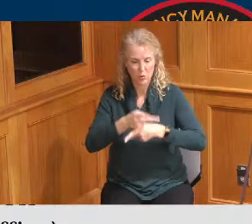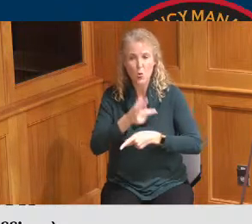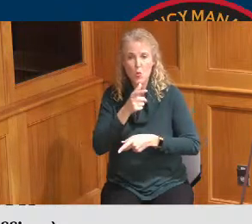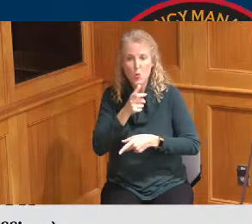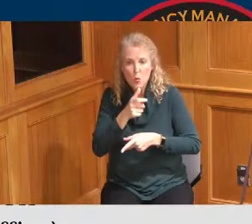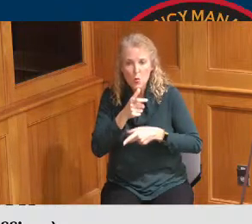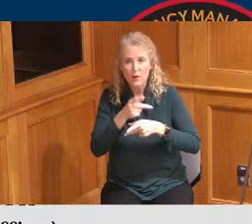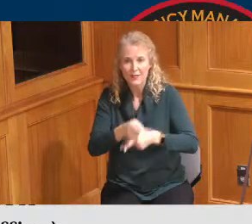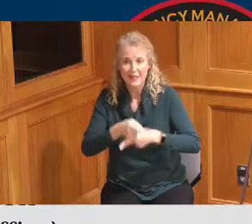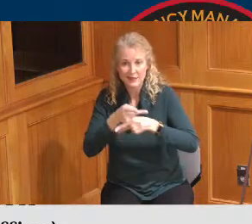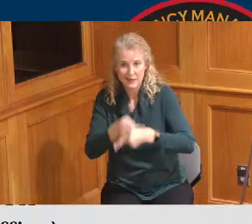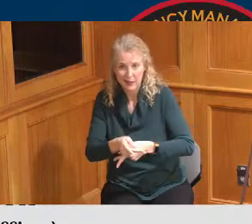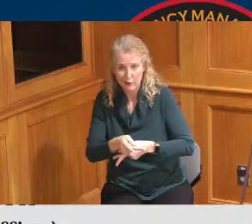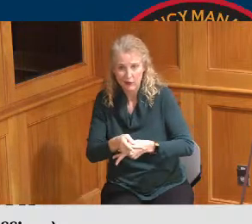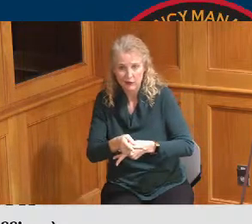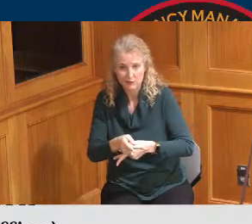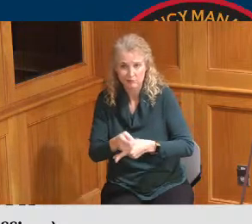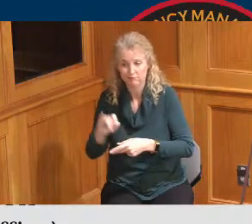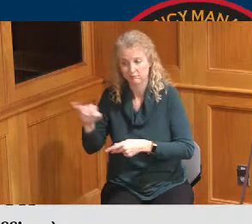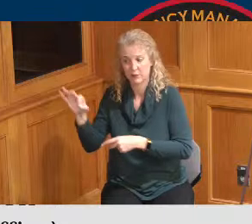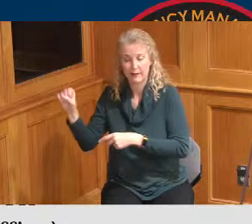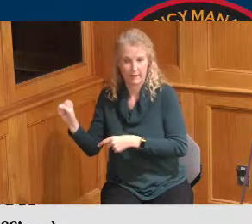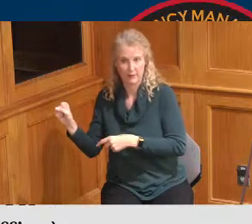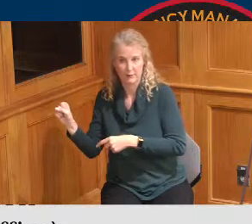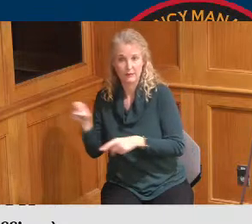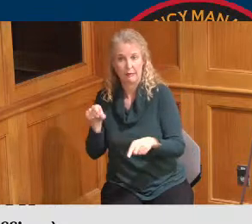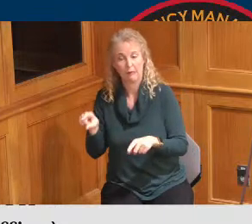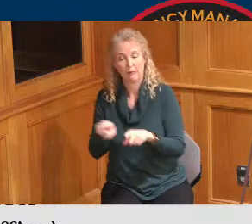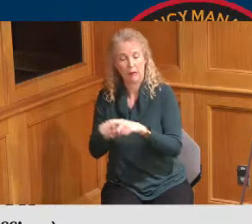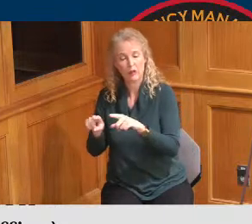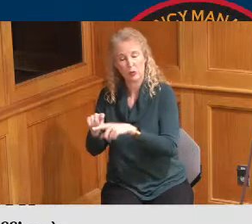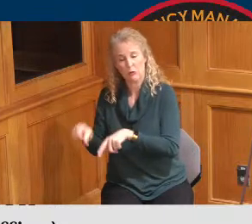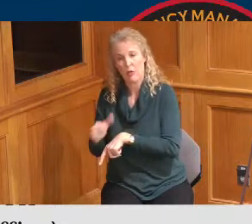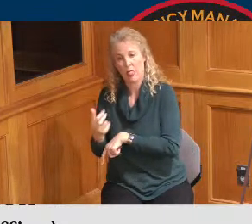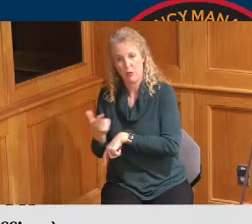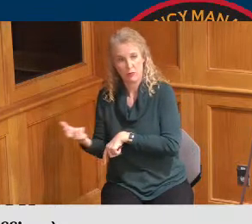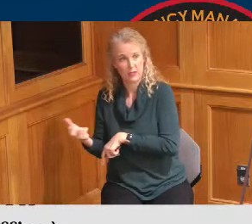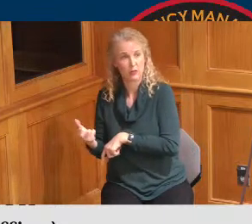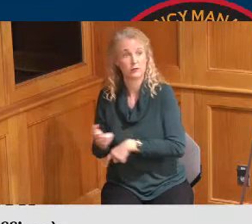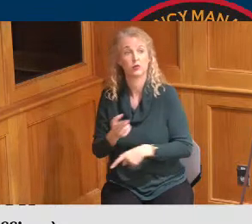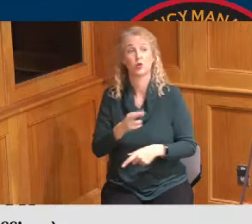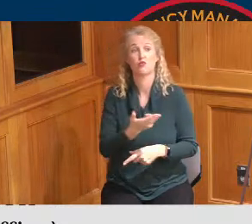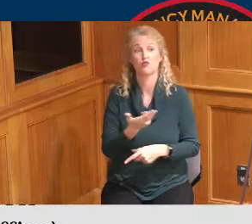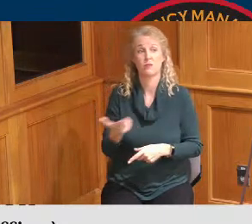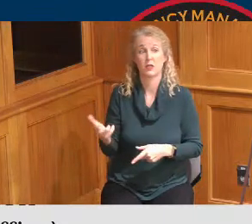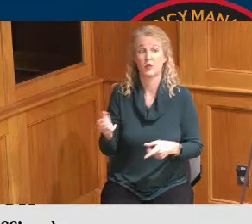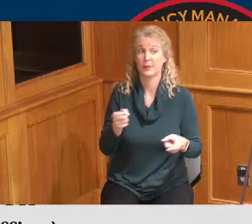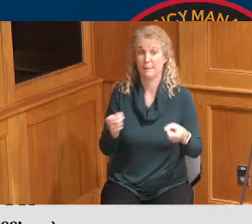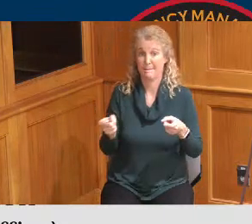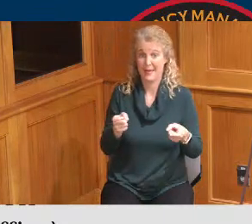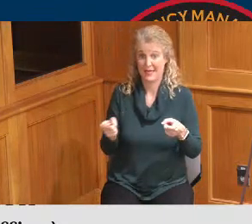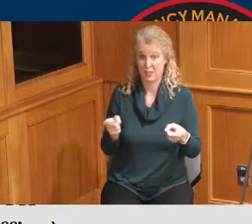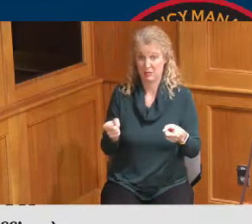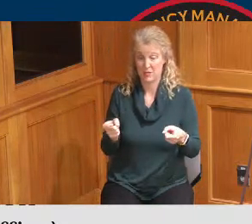people and then they have other disaster resources Resource Management so as you know we have we now